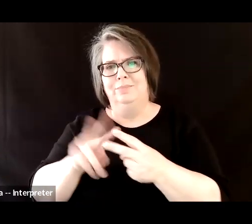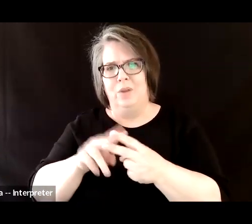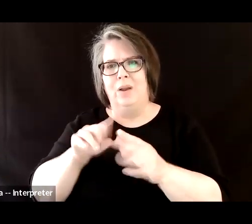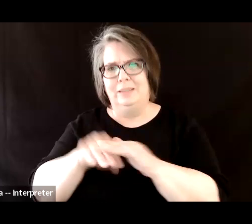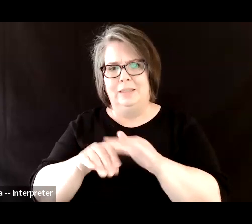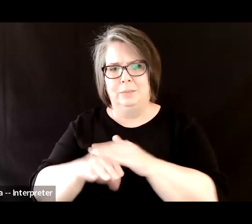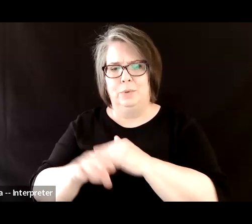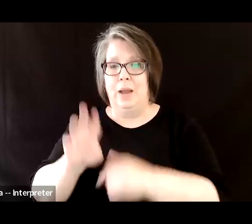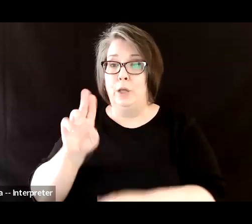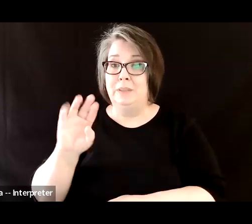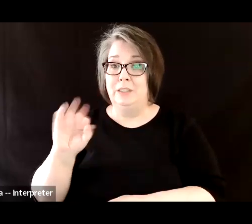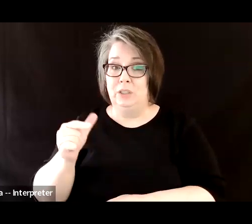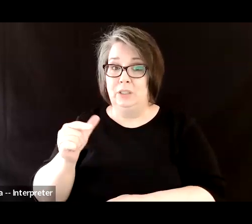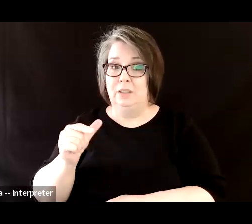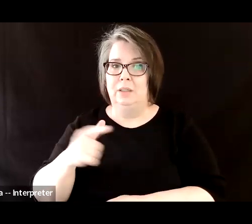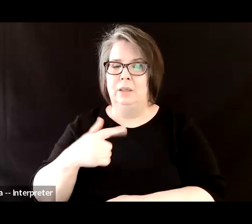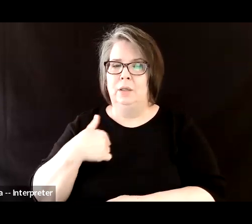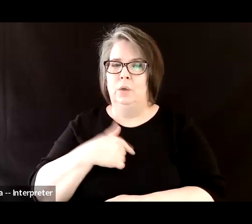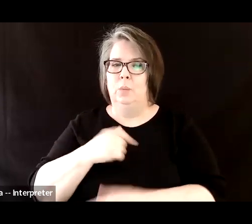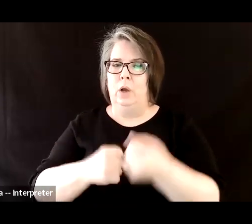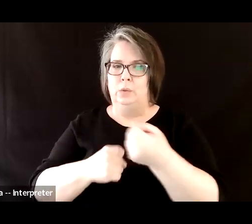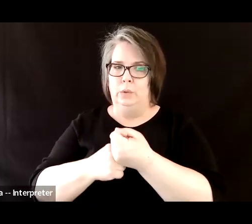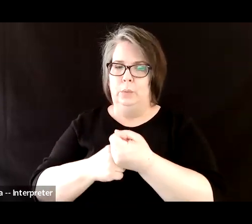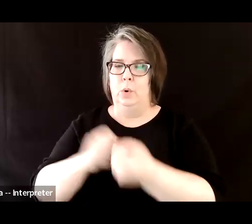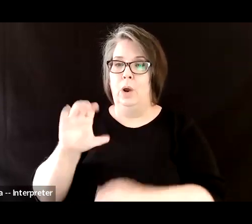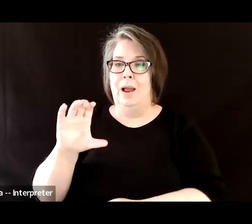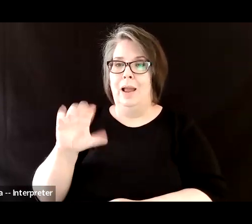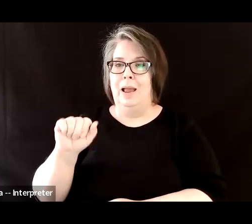At UNCG, we support campus studio, that's where a lot of